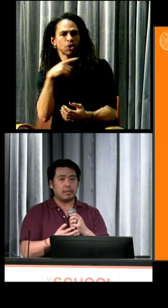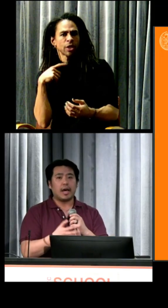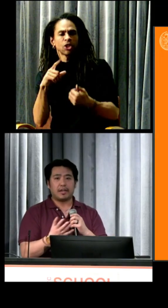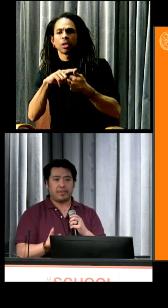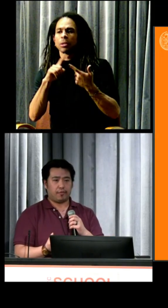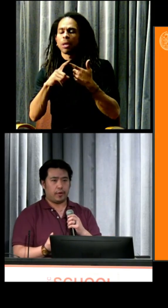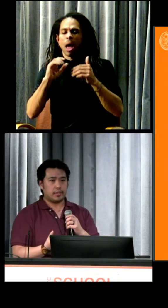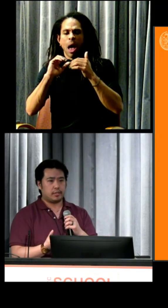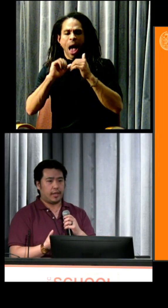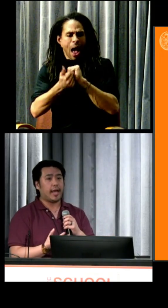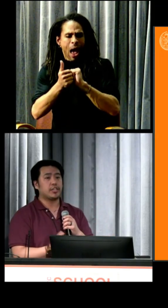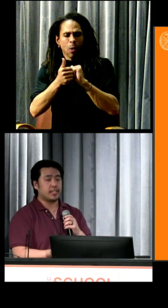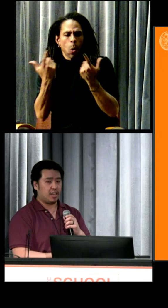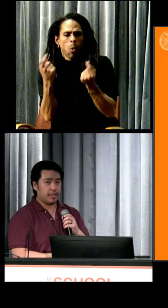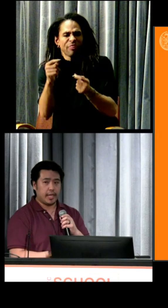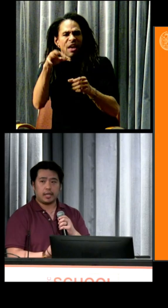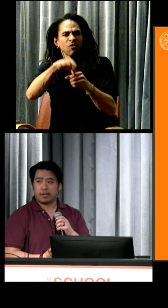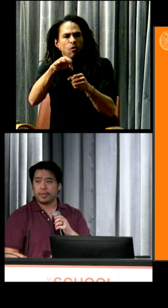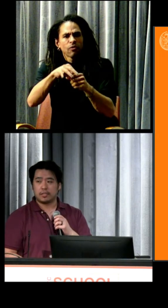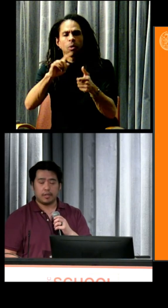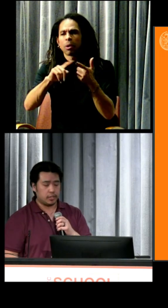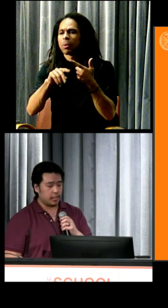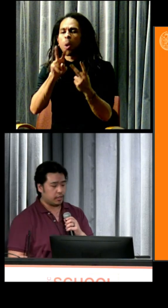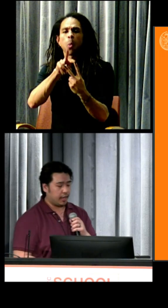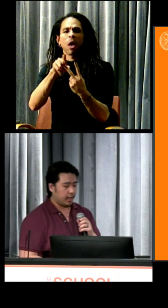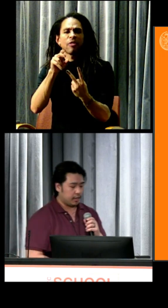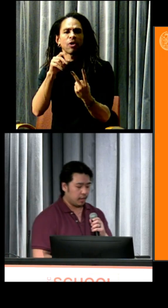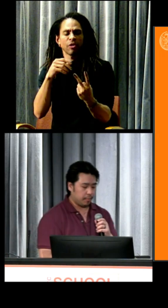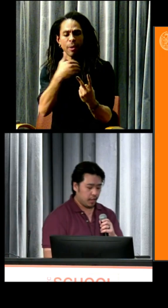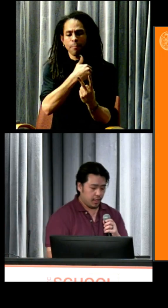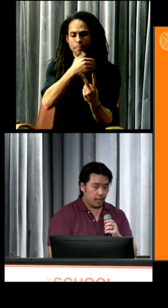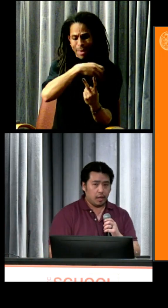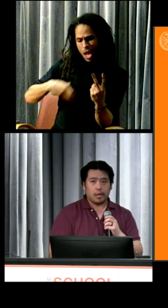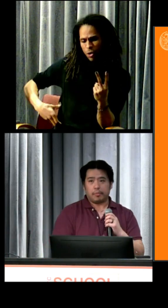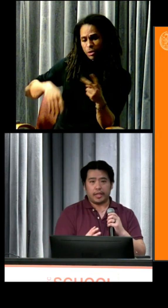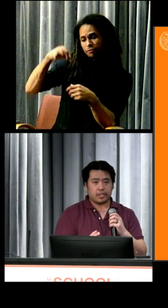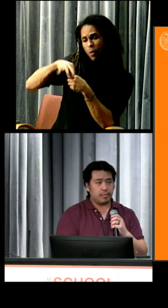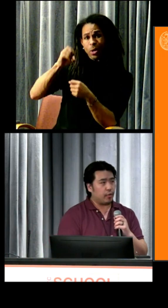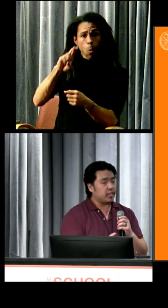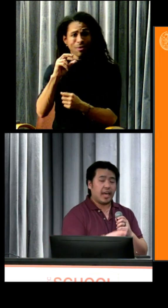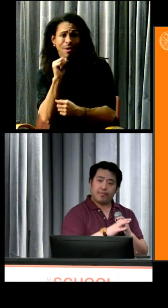So my name is Andrew Kittredge. I'm the director of the Civic Innovation Lab at Beta NYC.